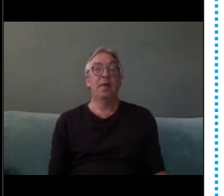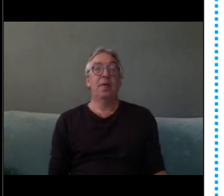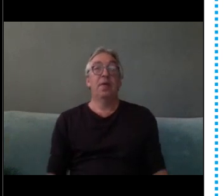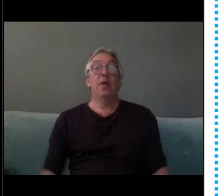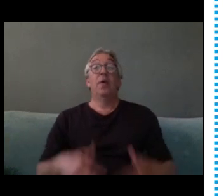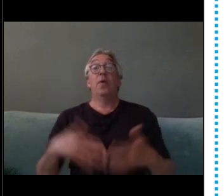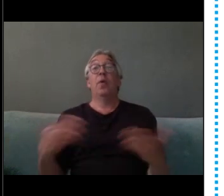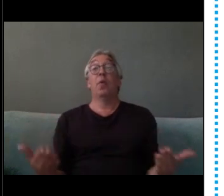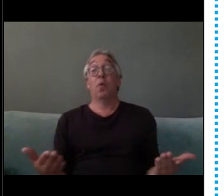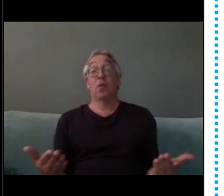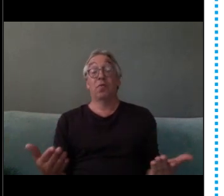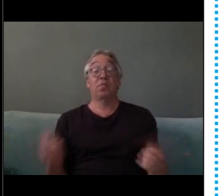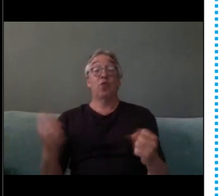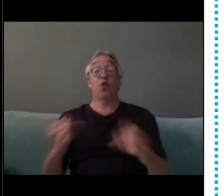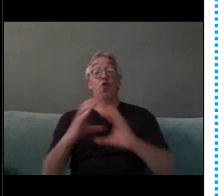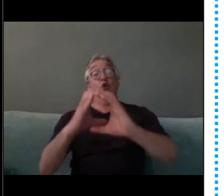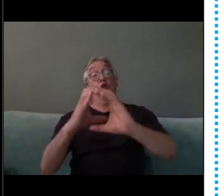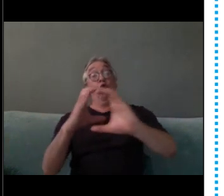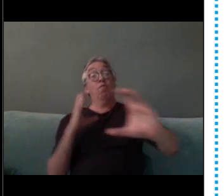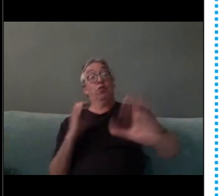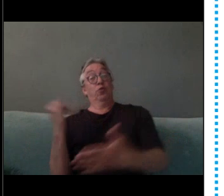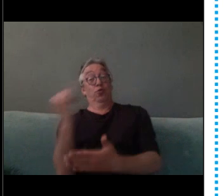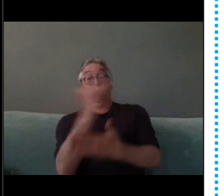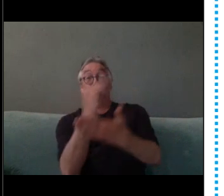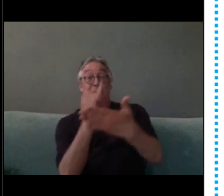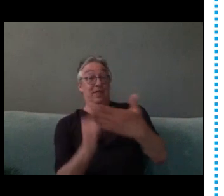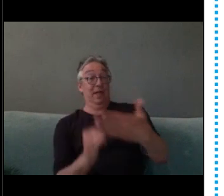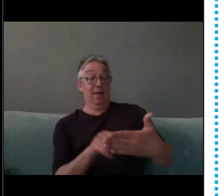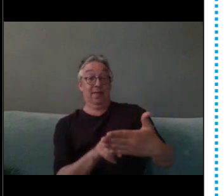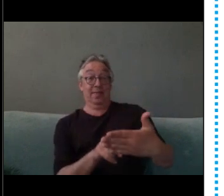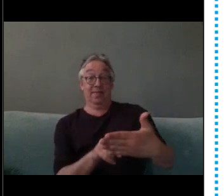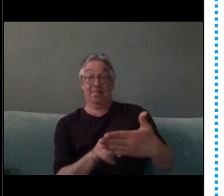they can be reasons for denial of right to transport.